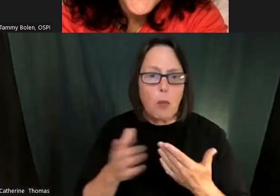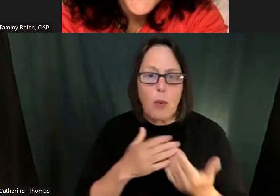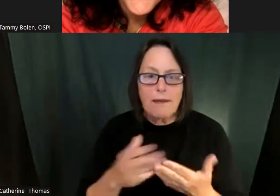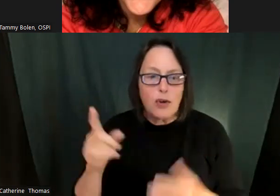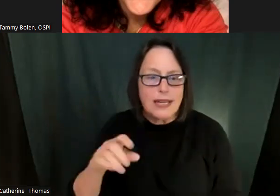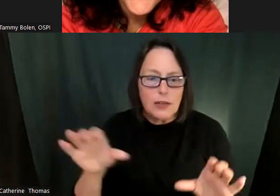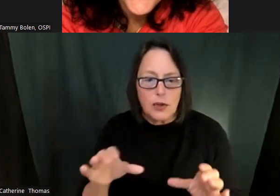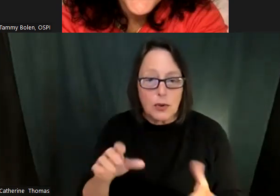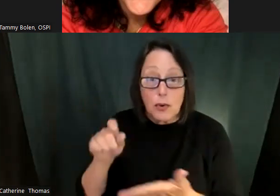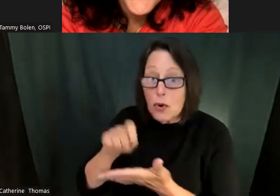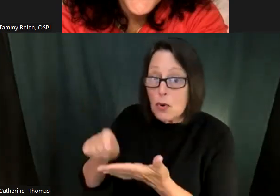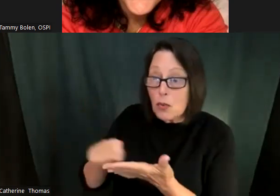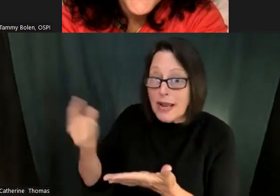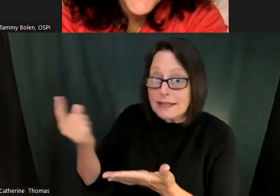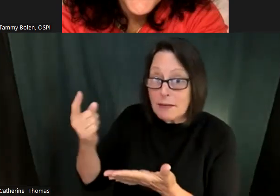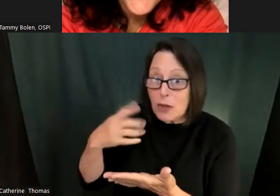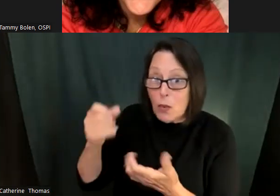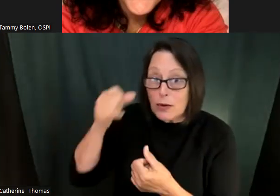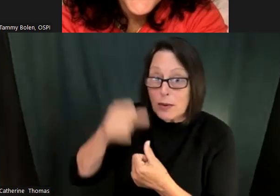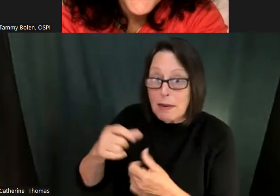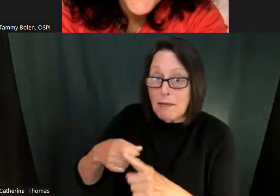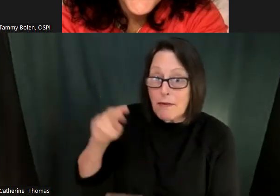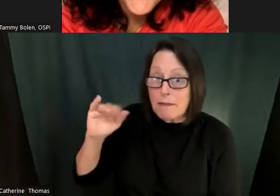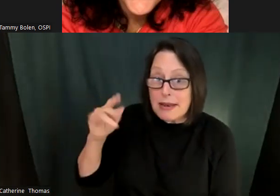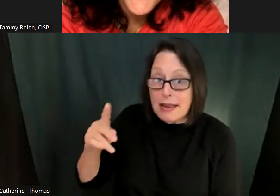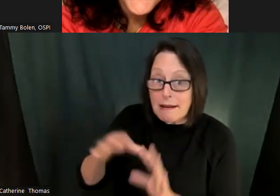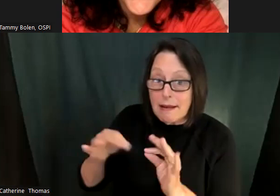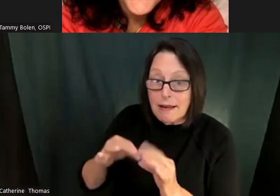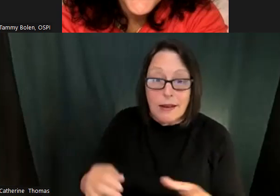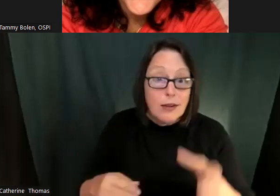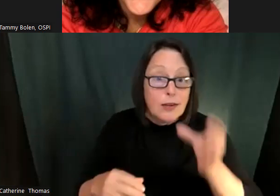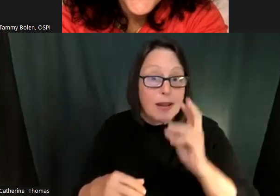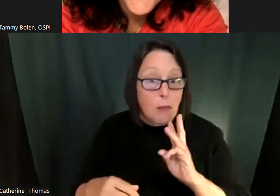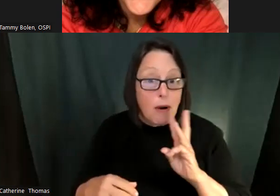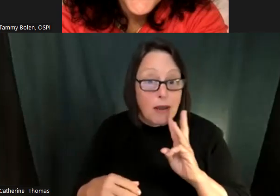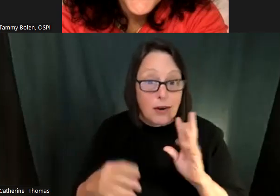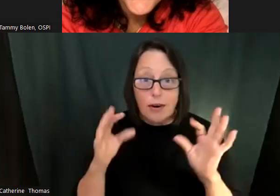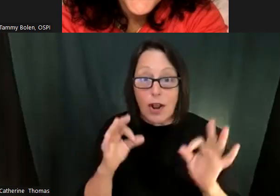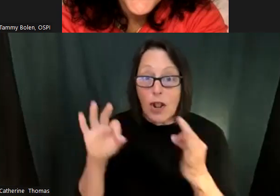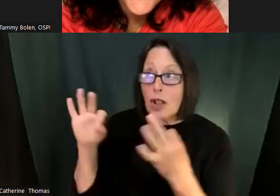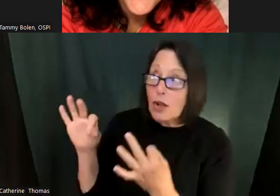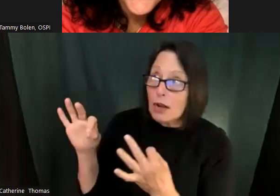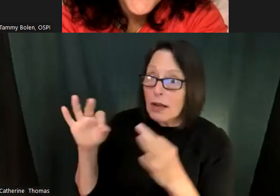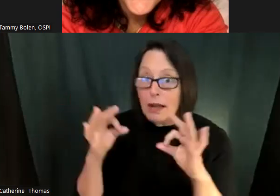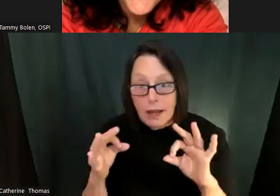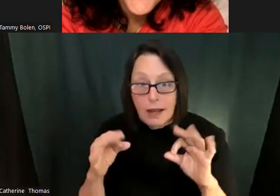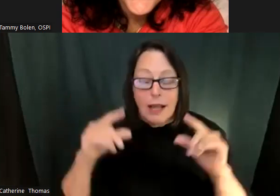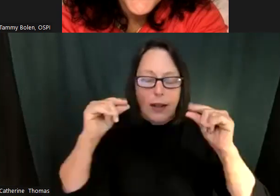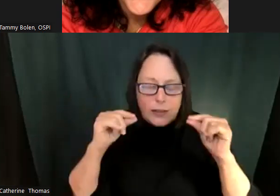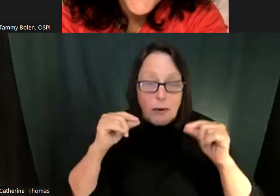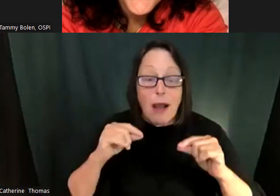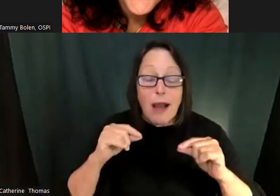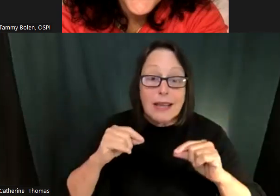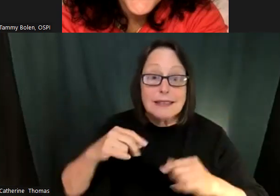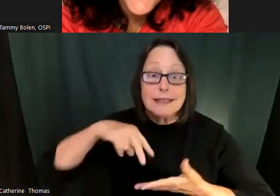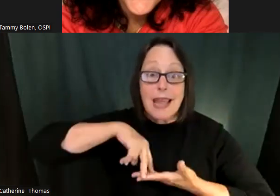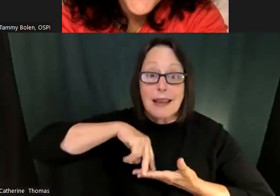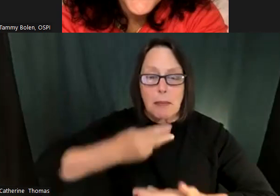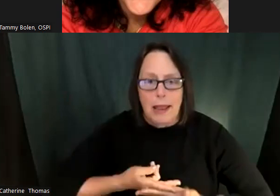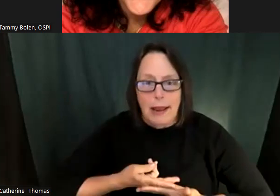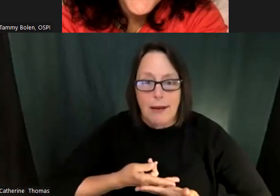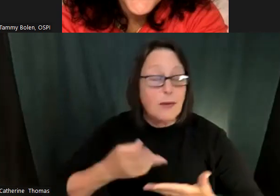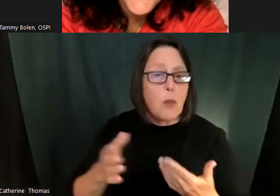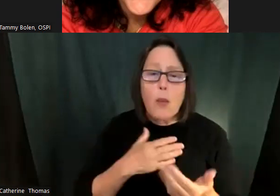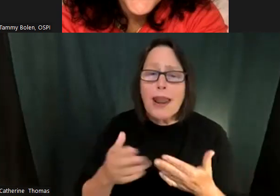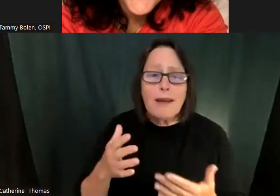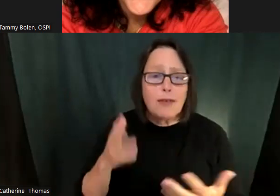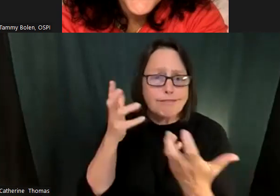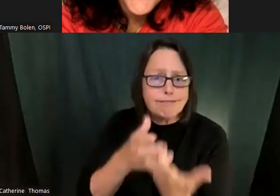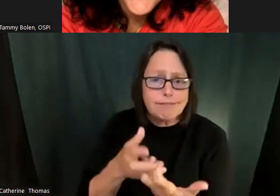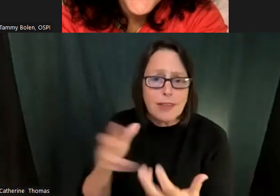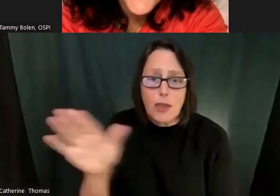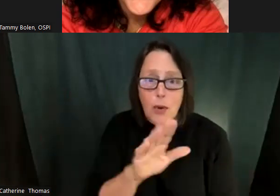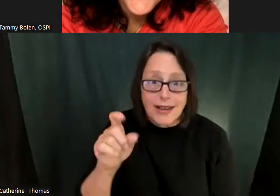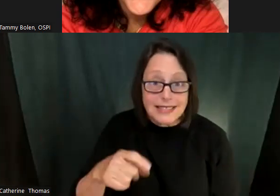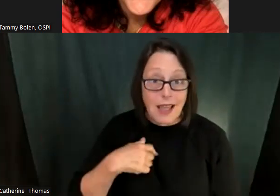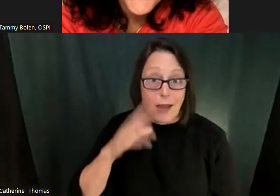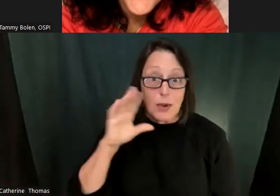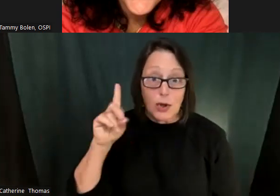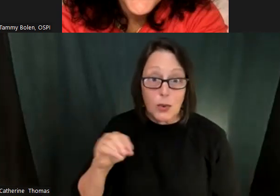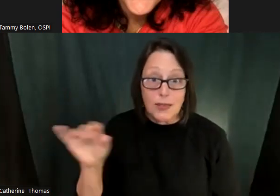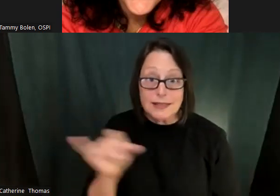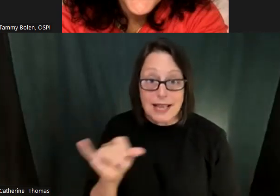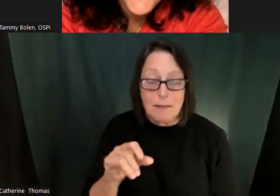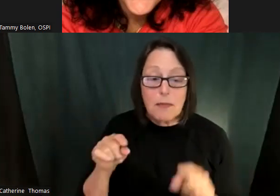I hope that gives you a little bit of sense of what you're seeing. And I'd love to take just 3 min to care for myself and also for you to do whatever you need to do.